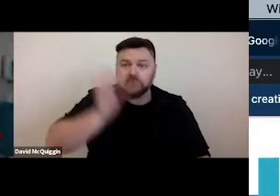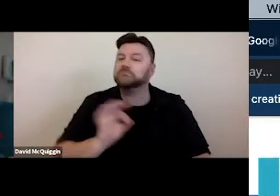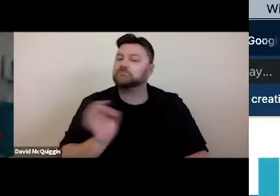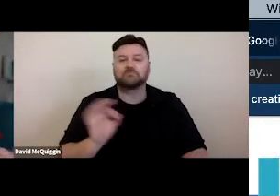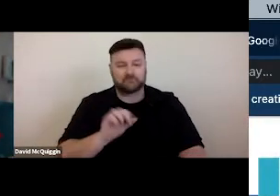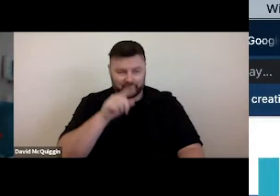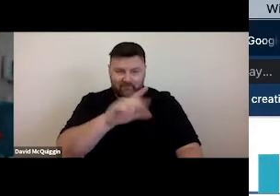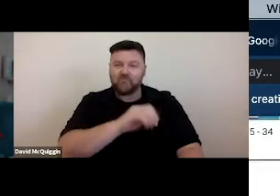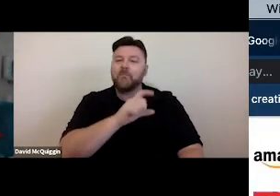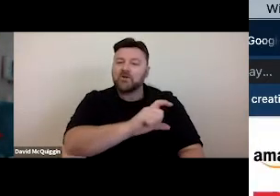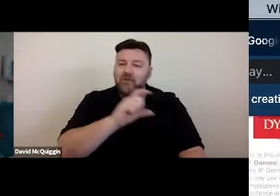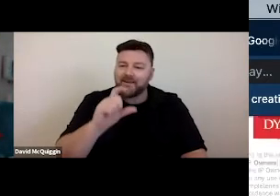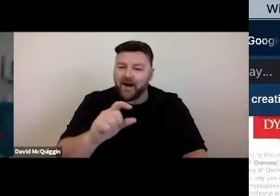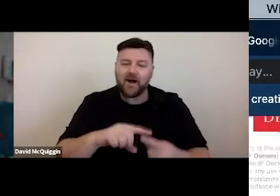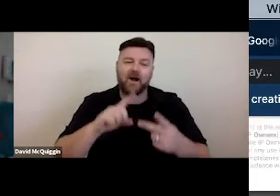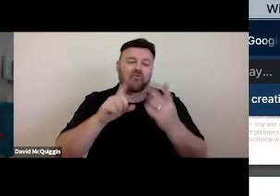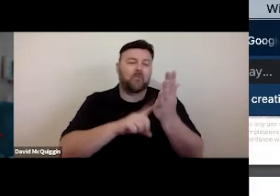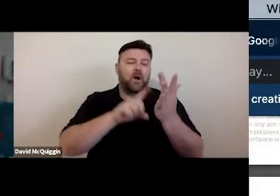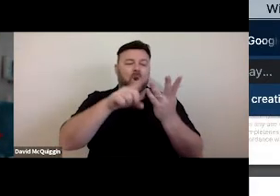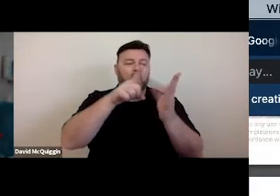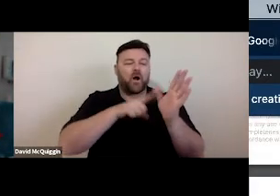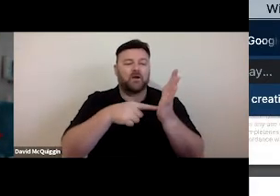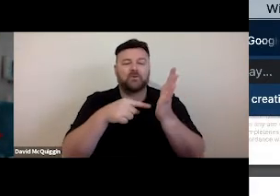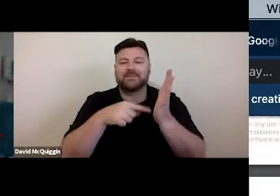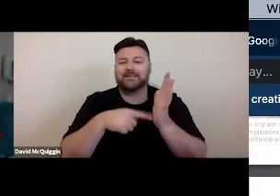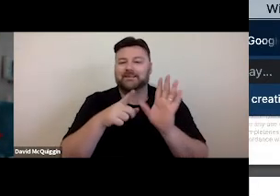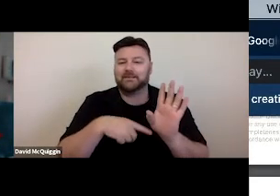loyalty programs and those kind of things. We can see they don't spend